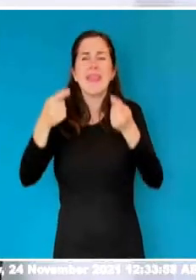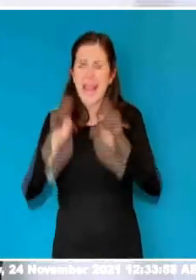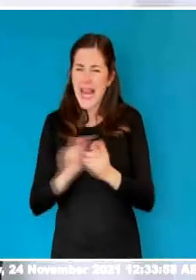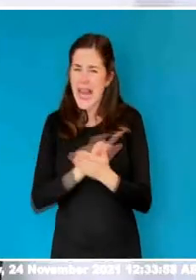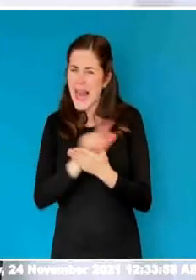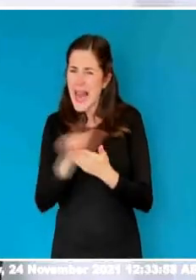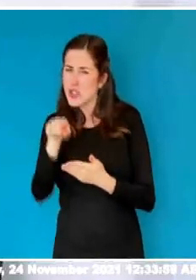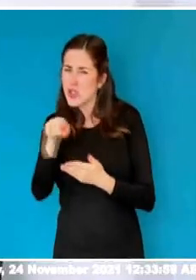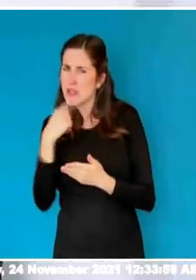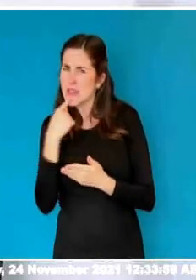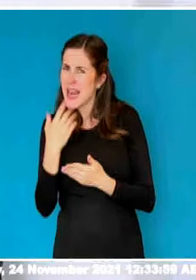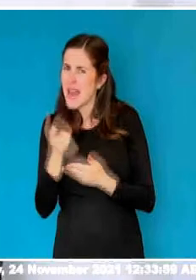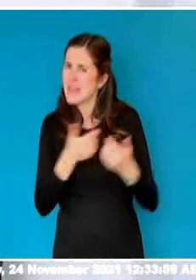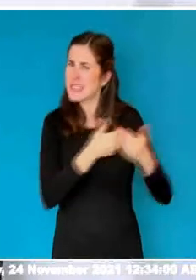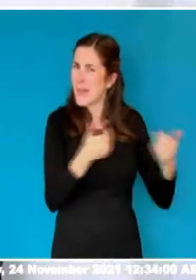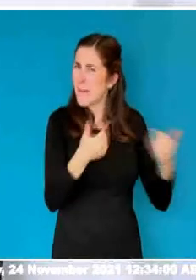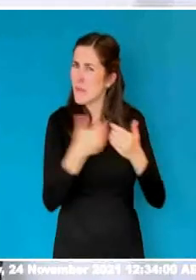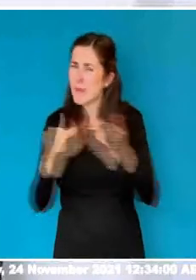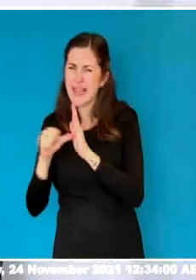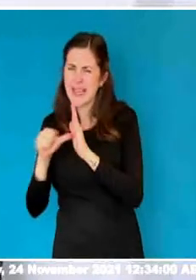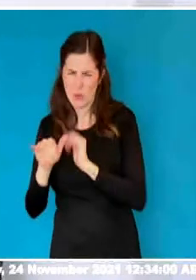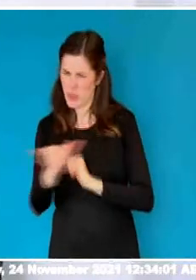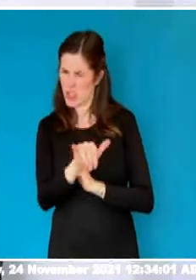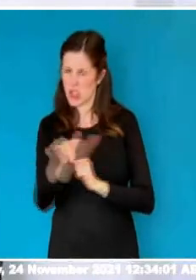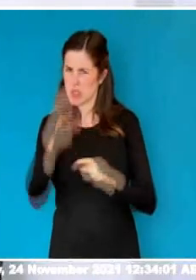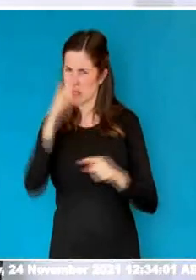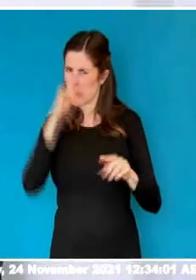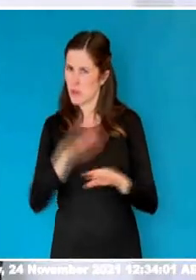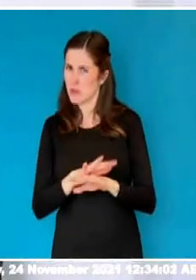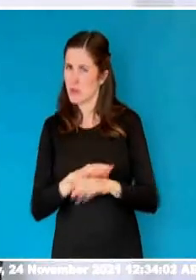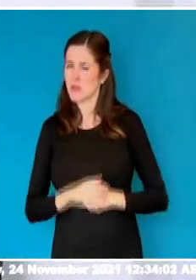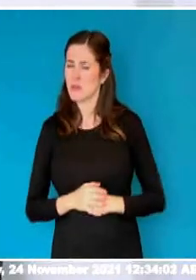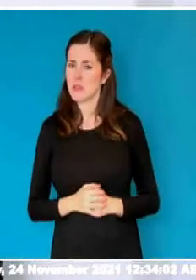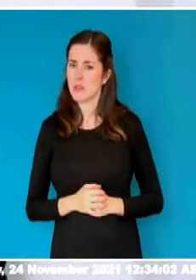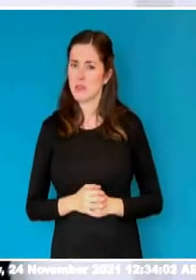So can I ask you to tell the Royal Commission which it is? It's both, Counsel.